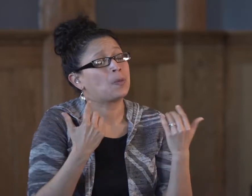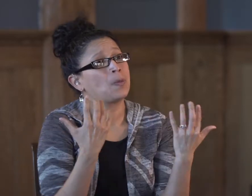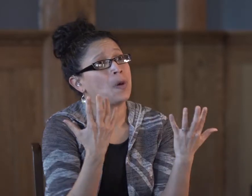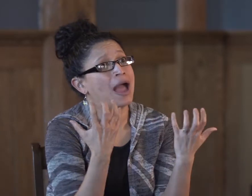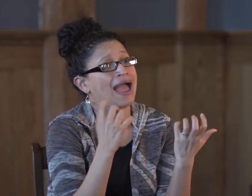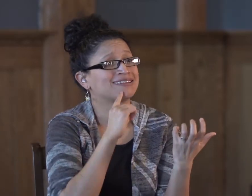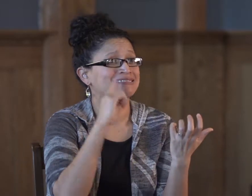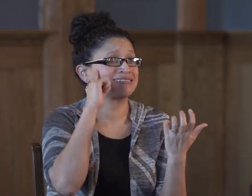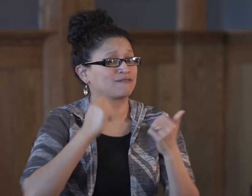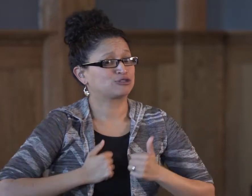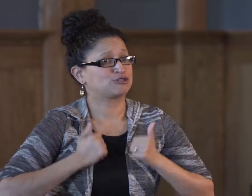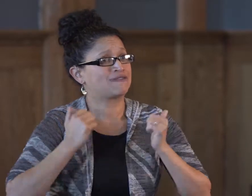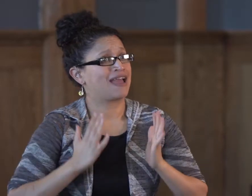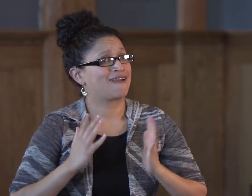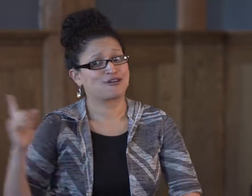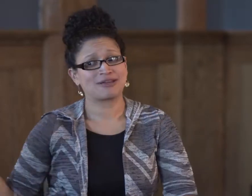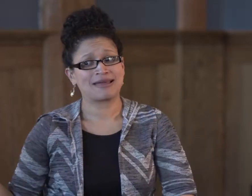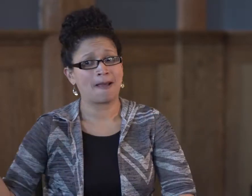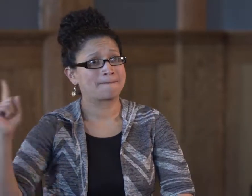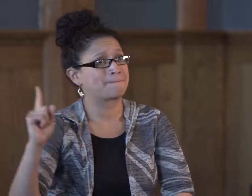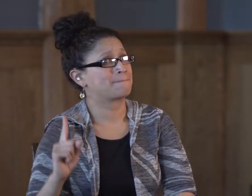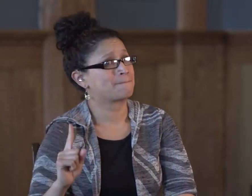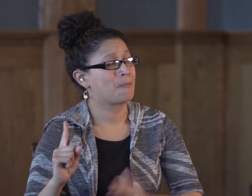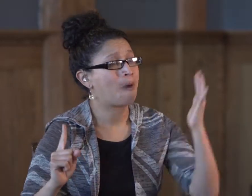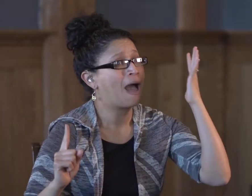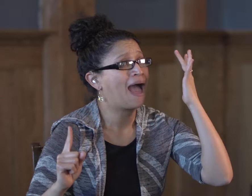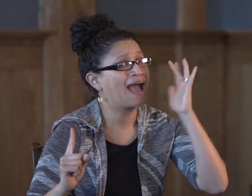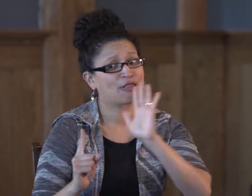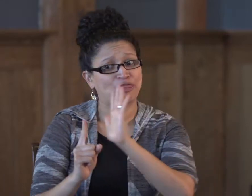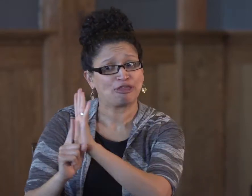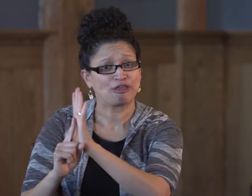SART meetings. I would love in the future to have a Deaf survivor attend meetings, and